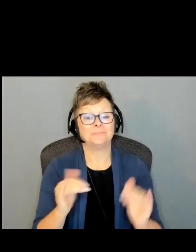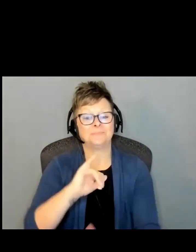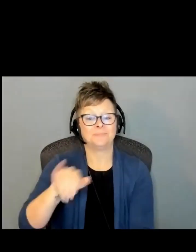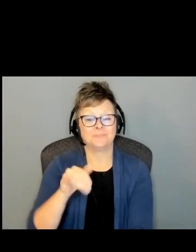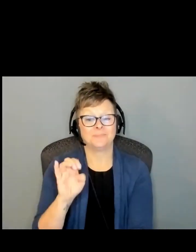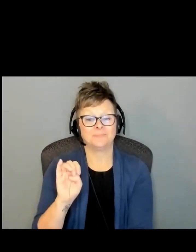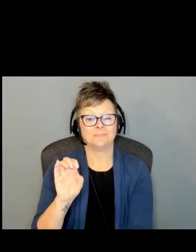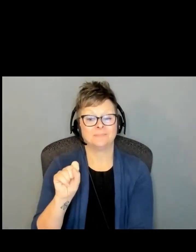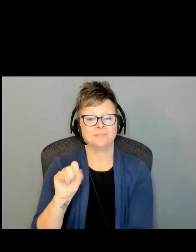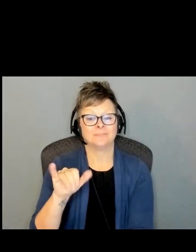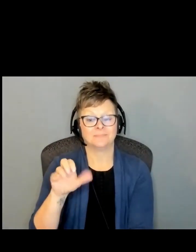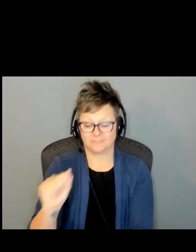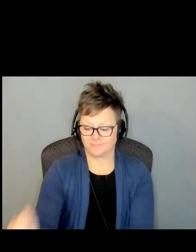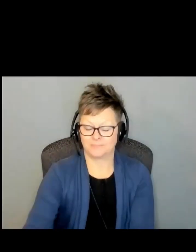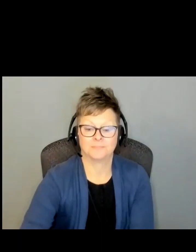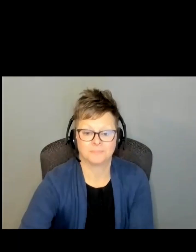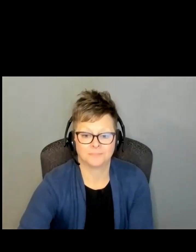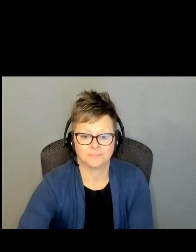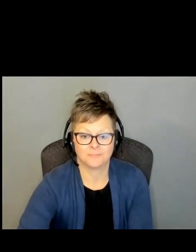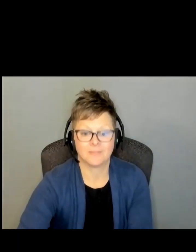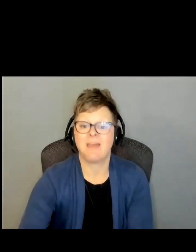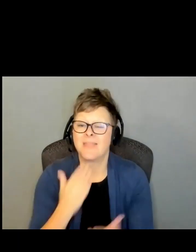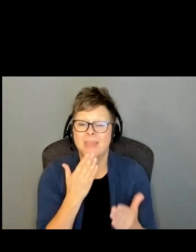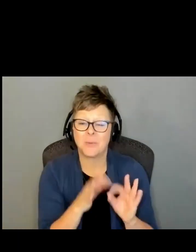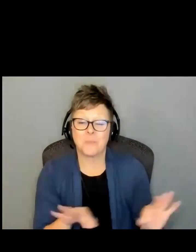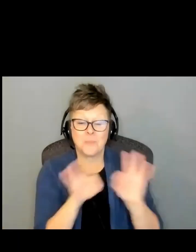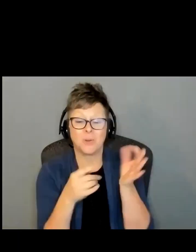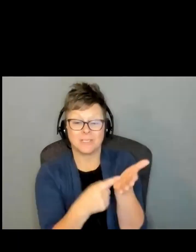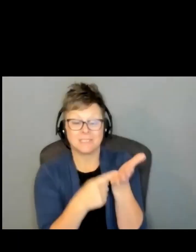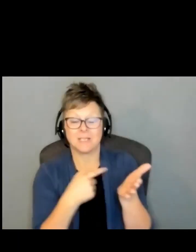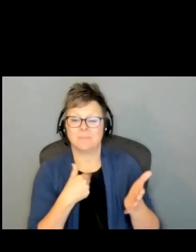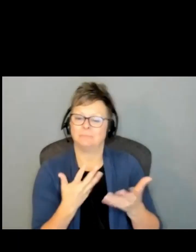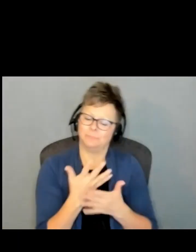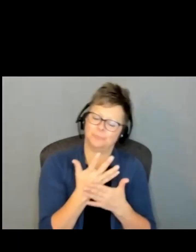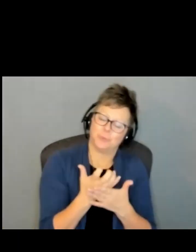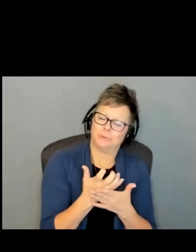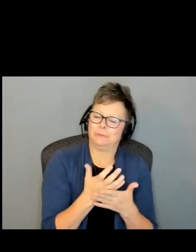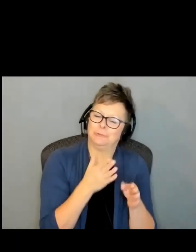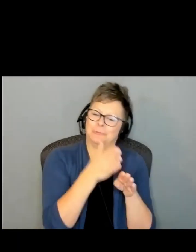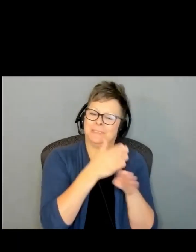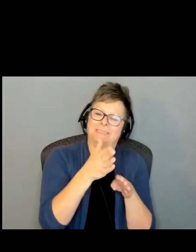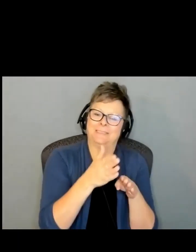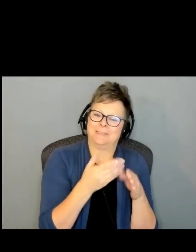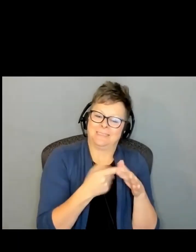Thank you for this very important discussion. I am in my early stages of my career and I would like to start engaging with communities.